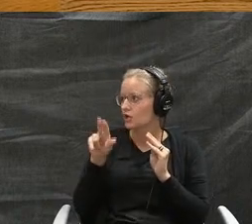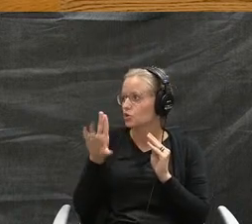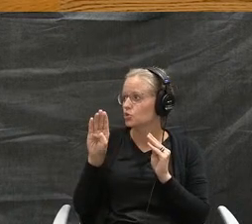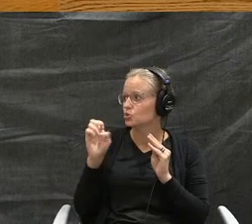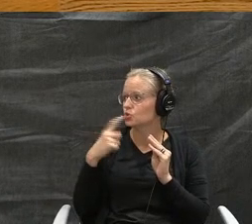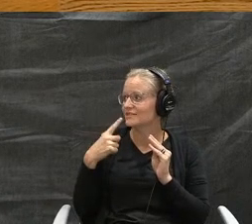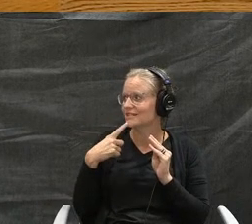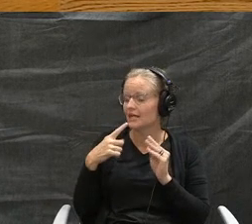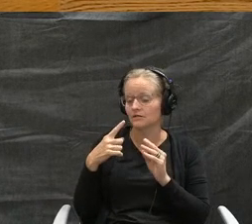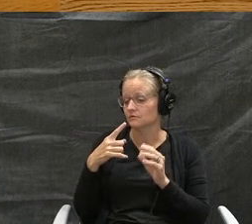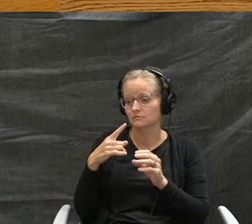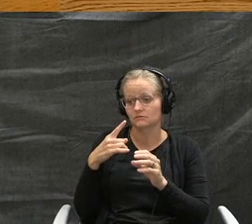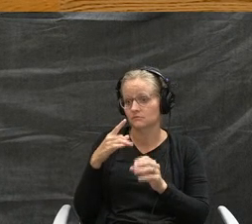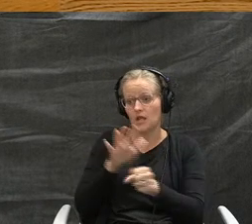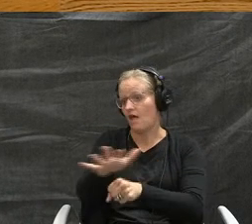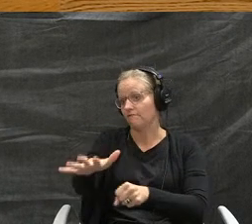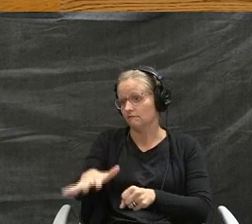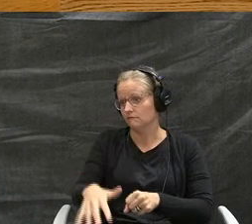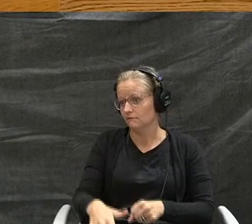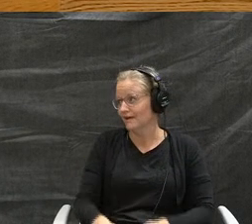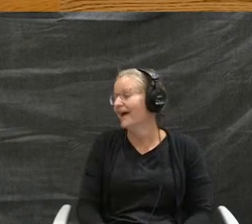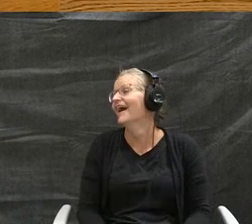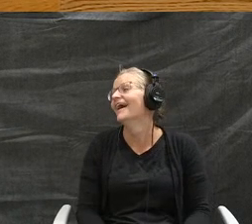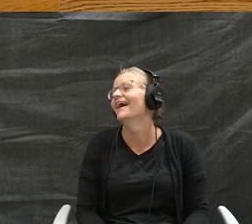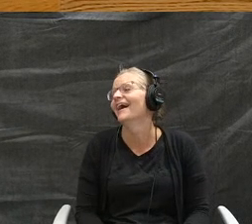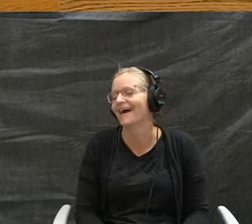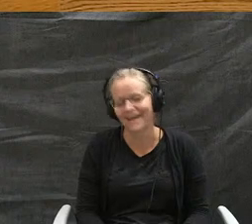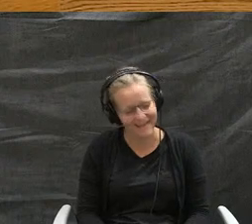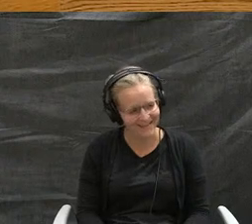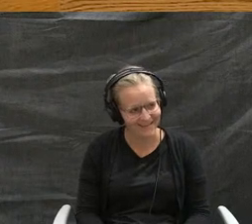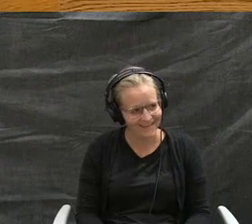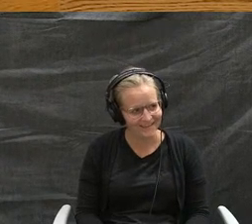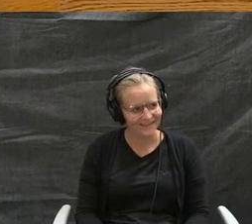Hey Lisa. I think it's me.